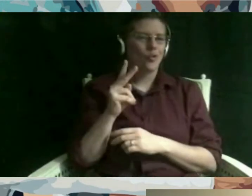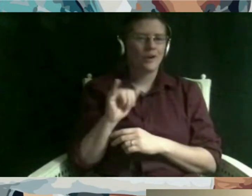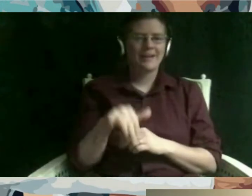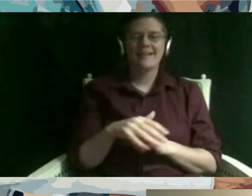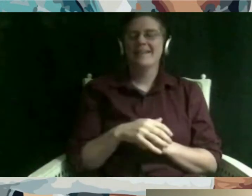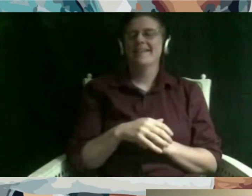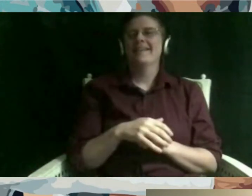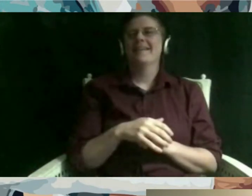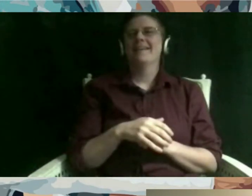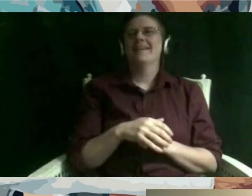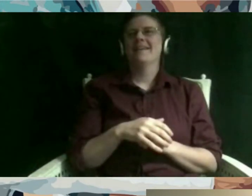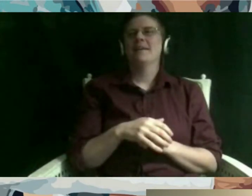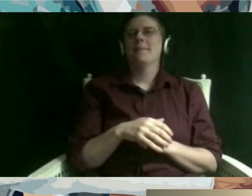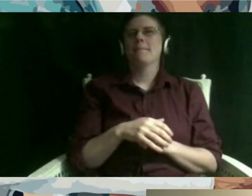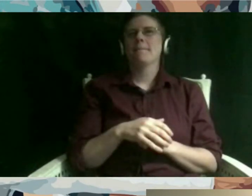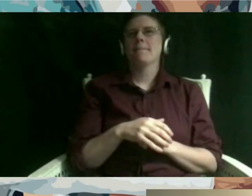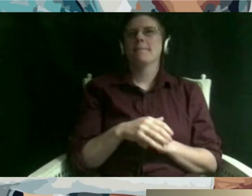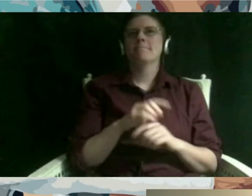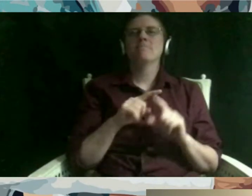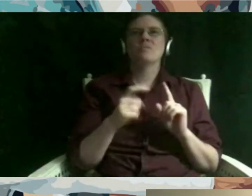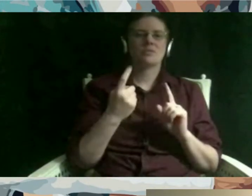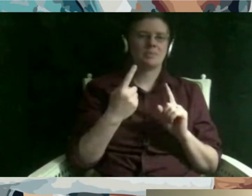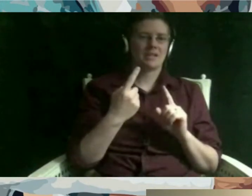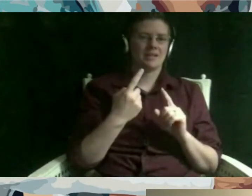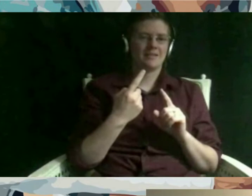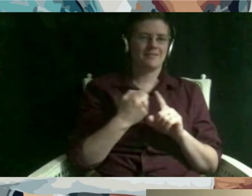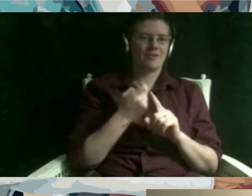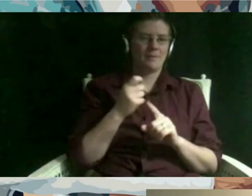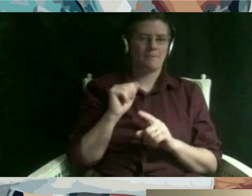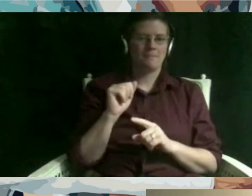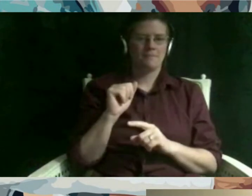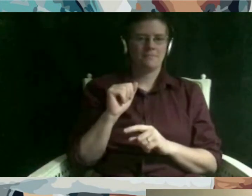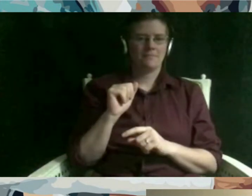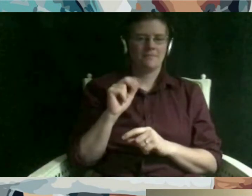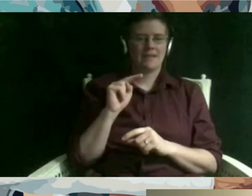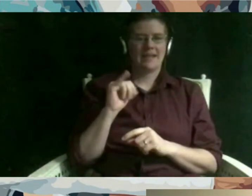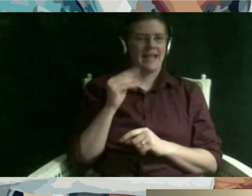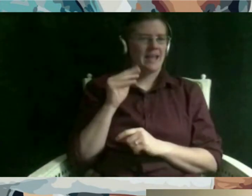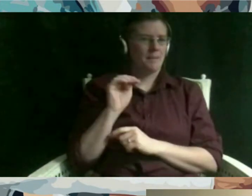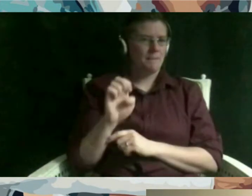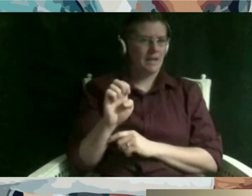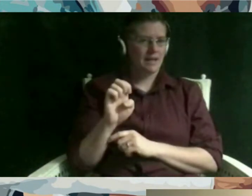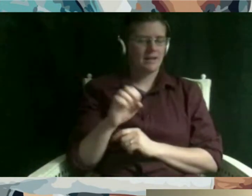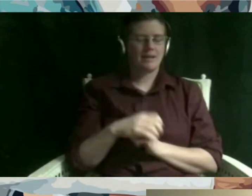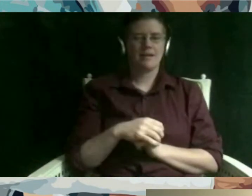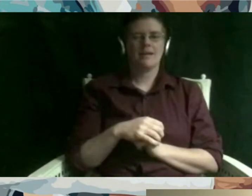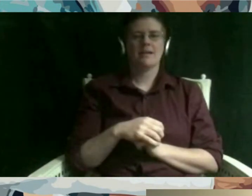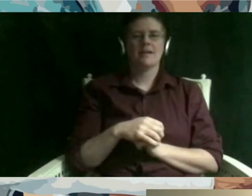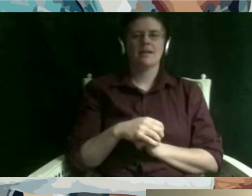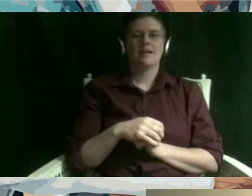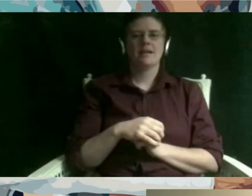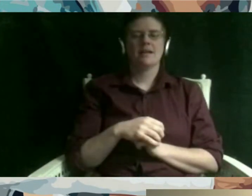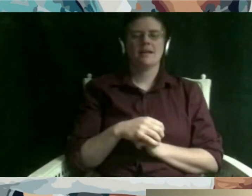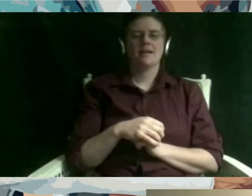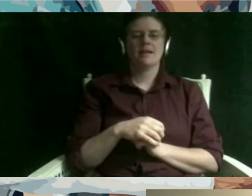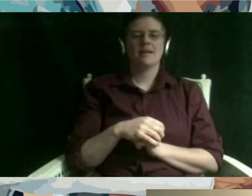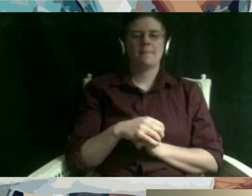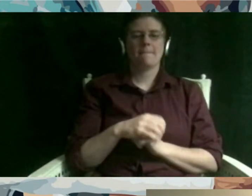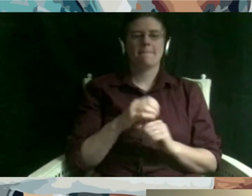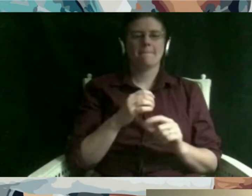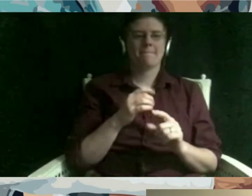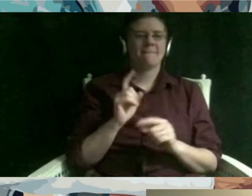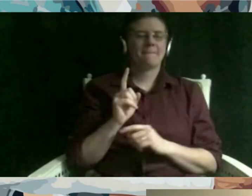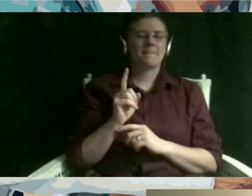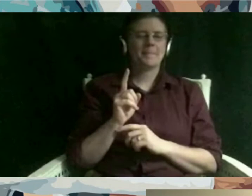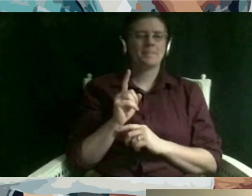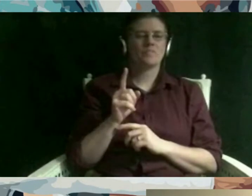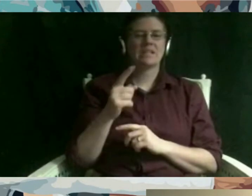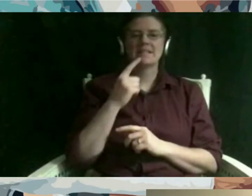something from uh a little anime called naruto where he was you know saying his way was that